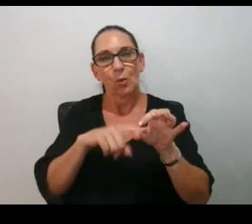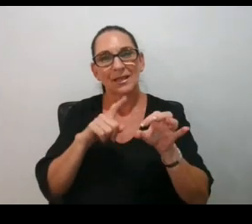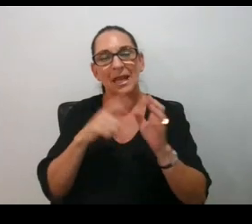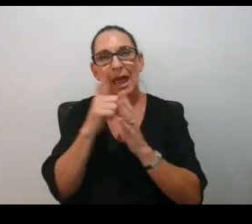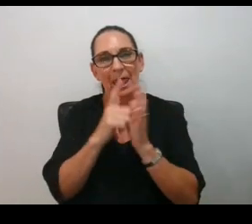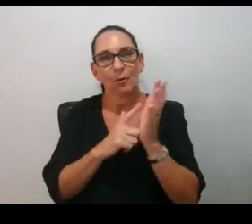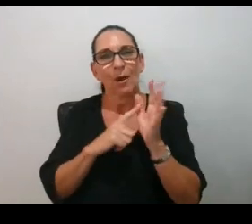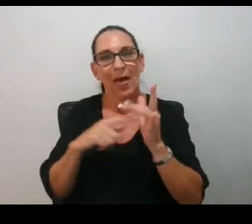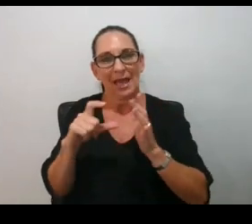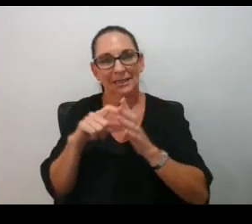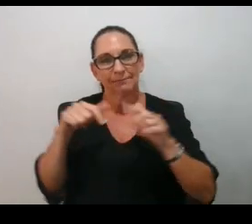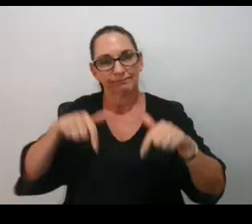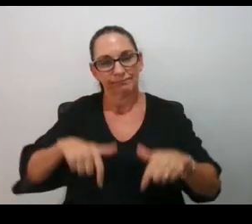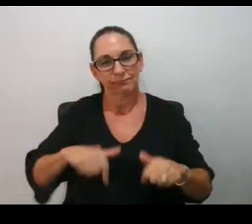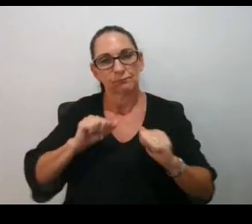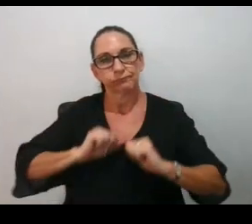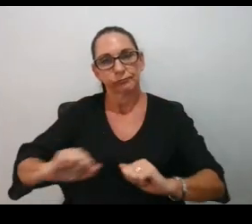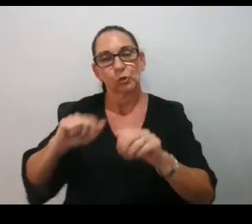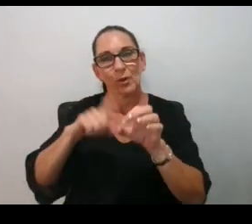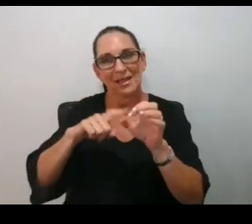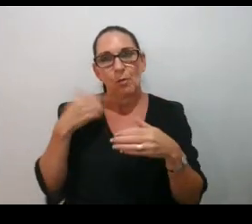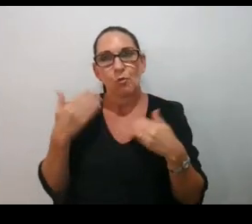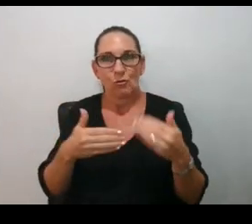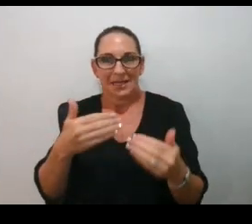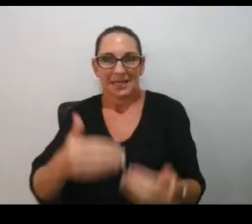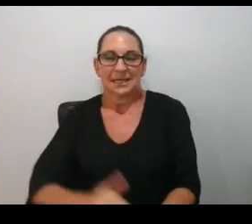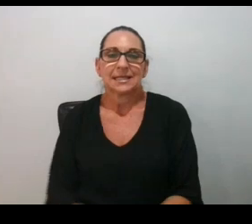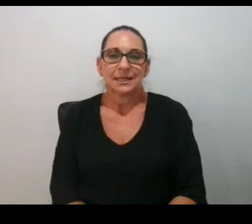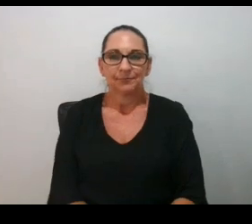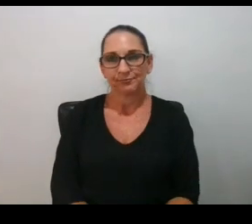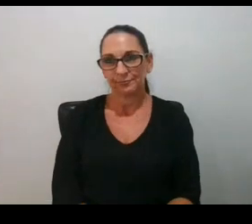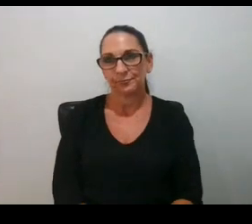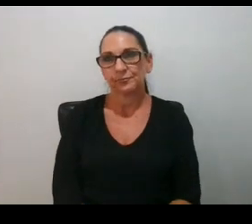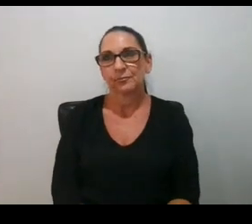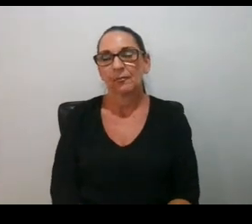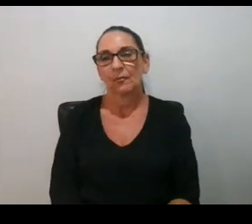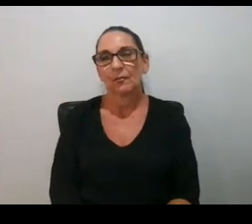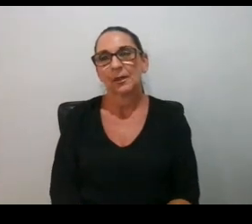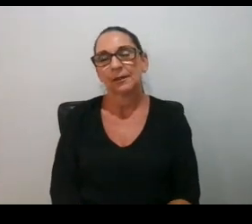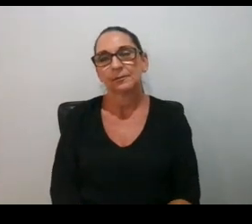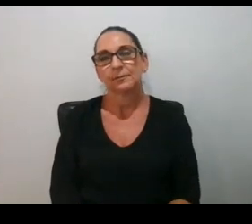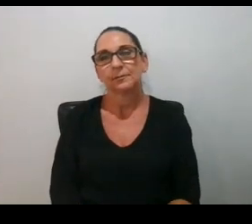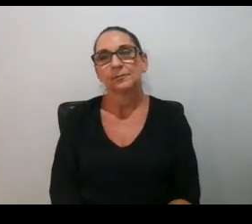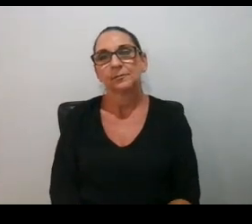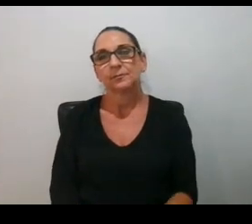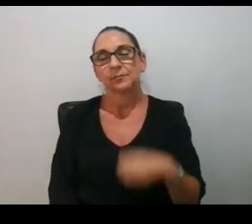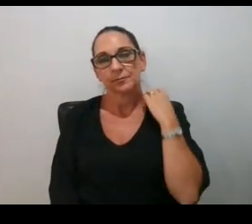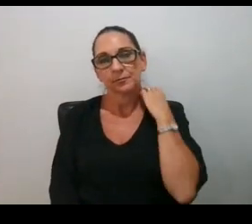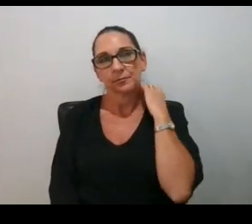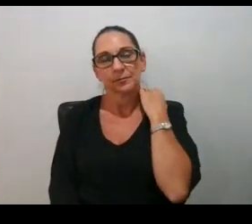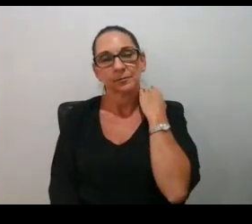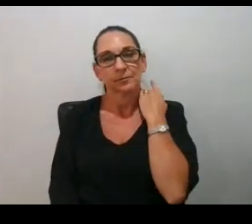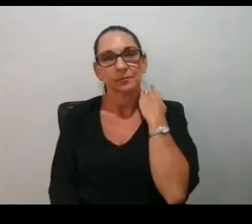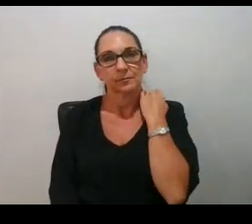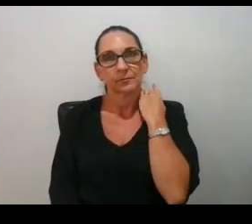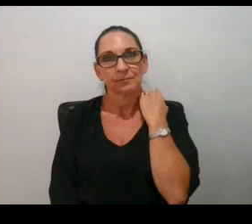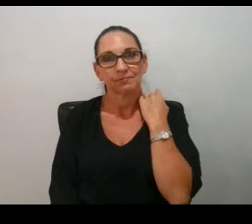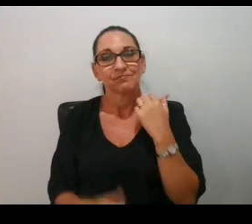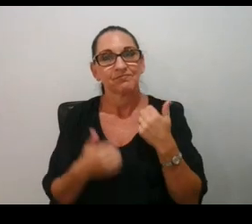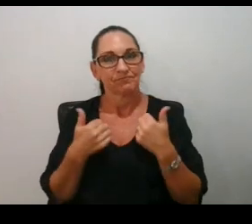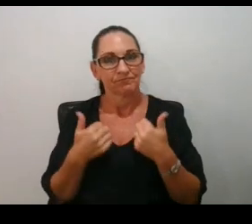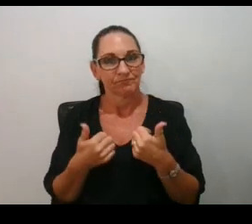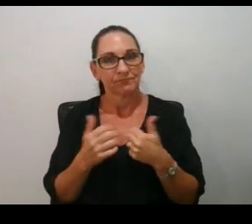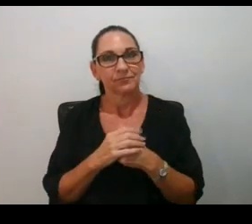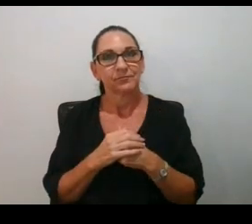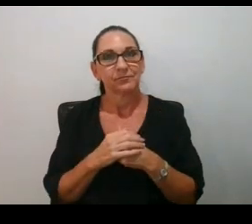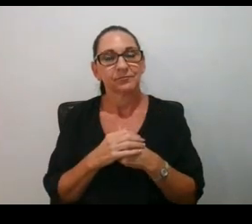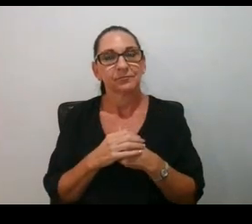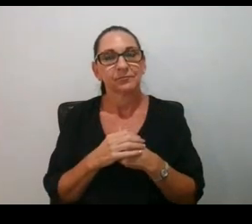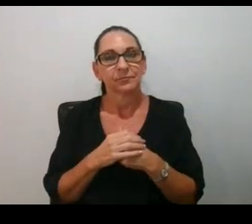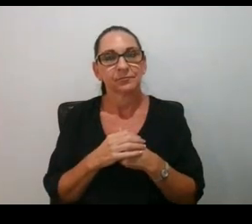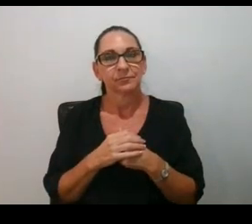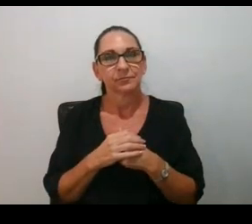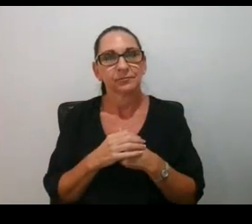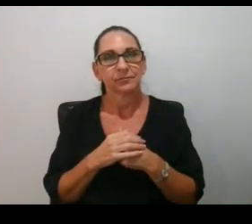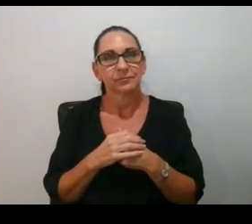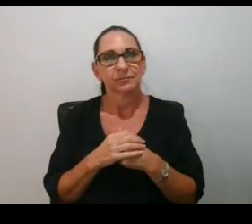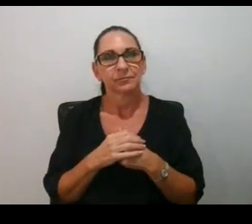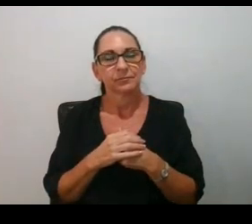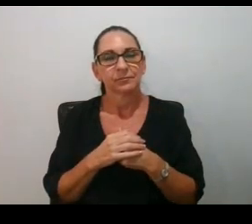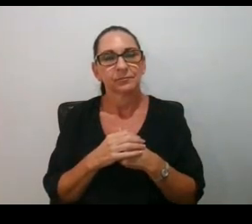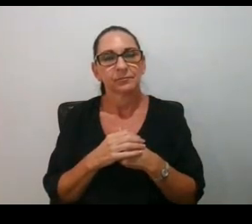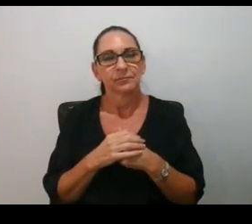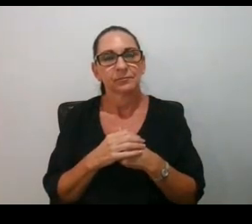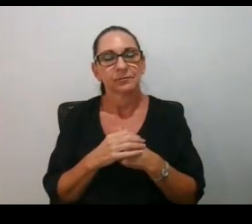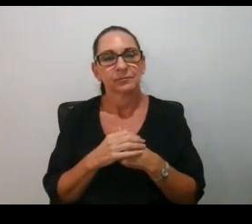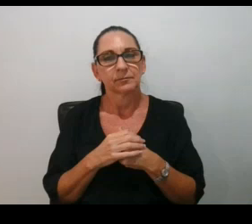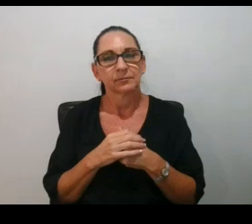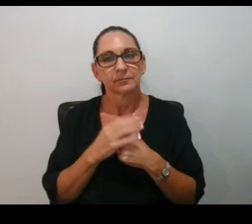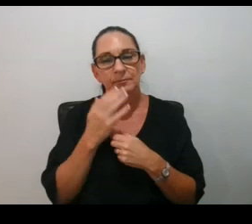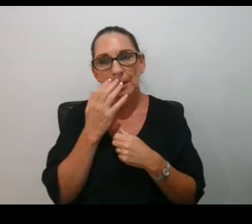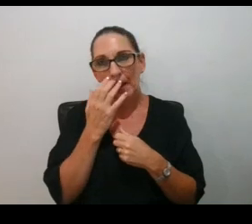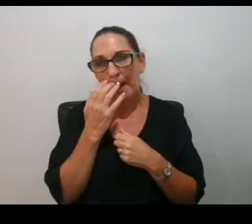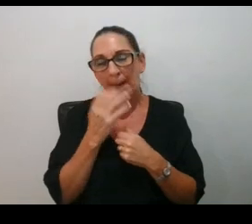through yep all right I'll close that off and share our responses right so we've had 64% of